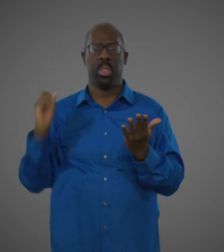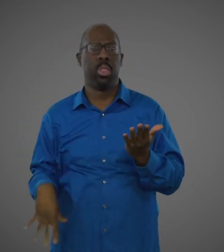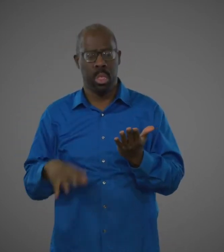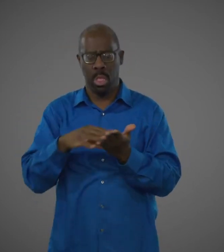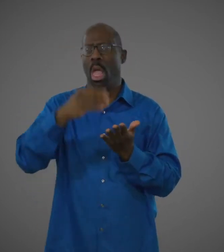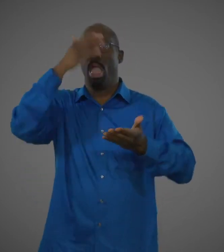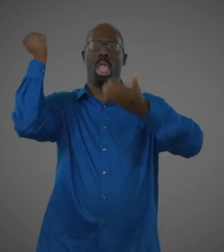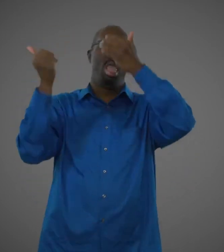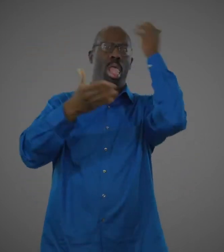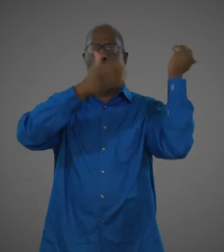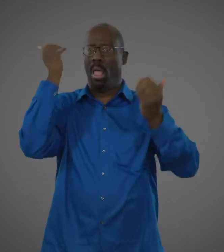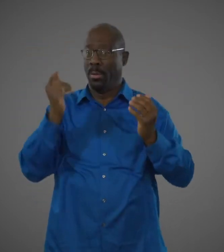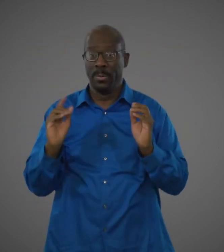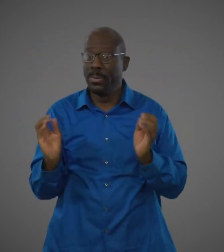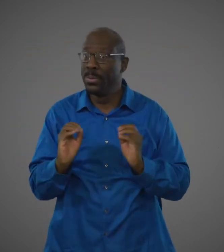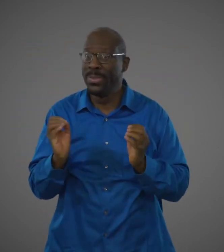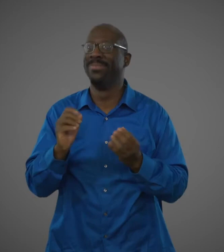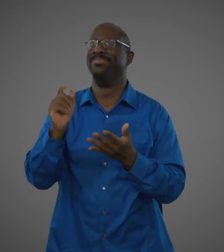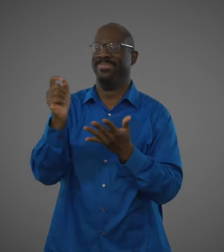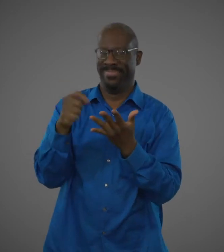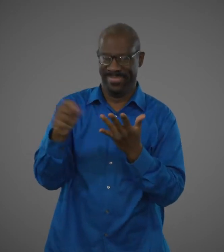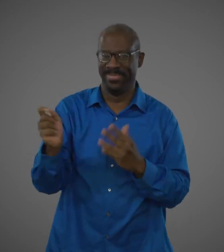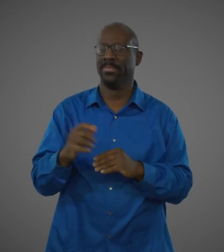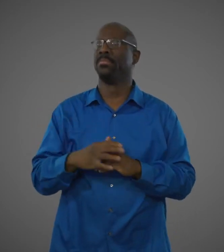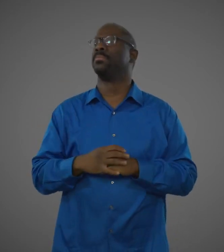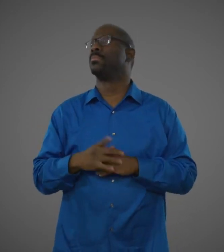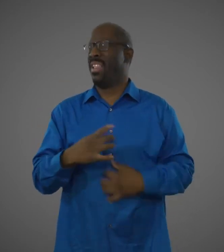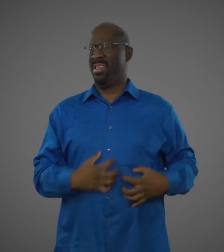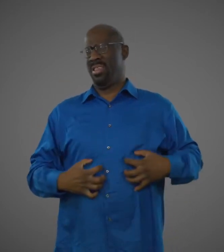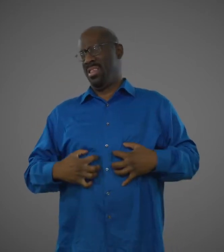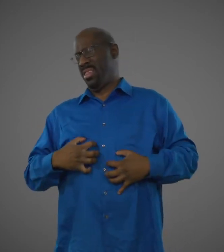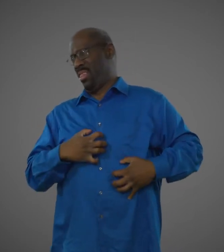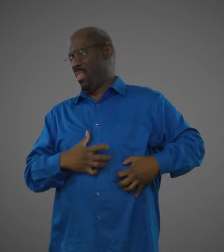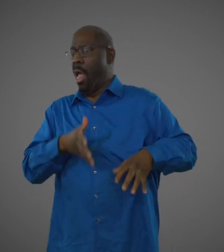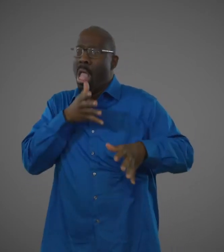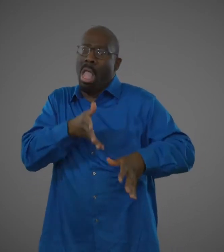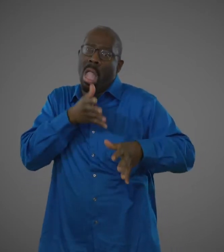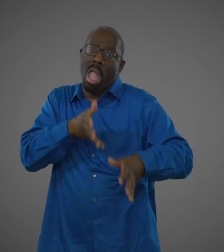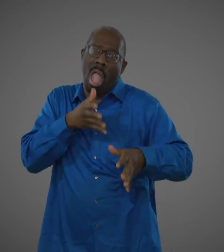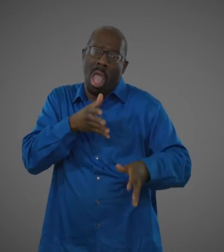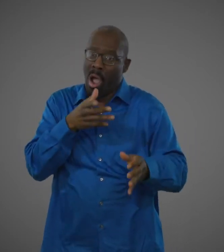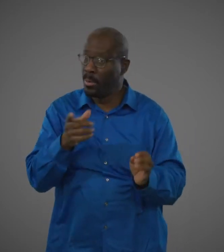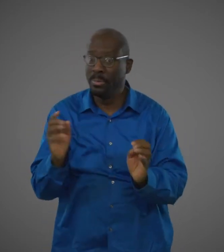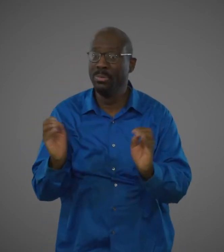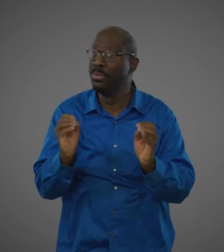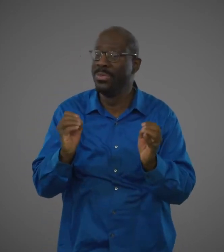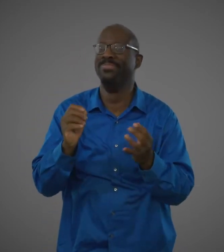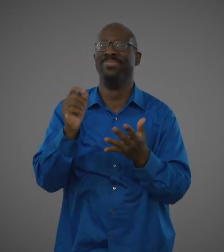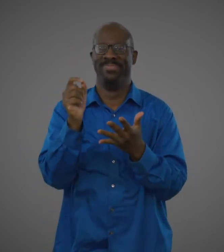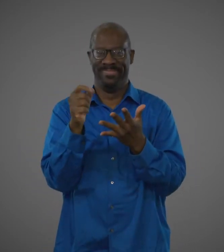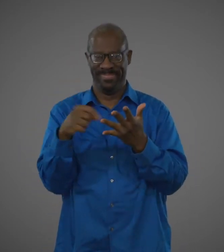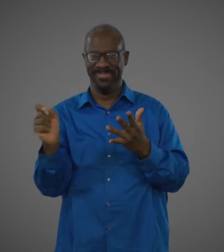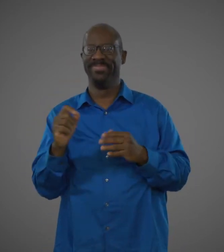If you are not having problems with memory and learning tasks. If you are not having any nausea and/or episodes of vomiting.